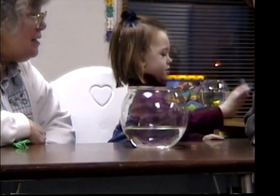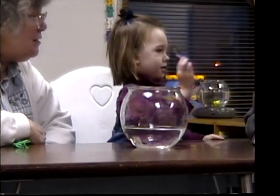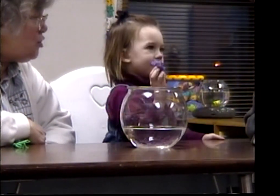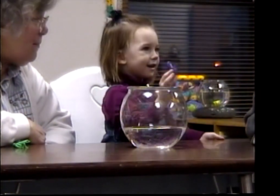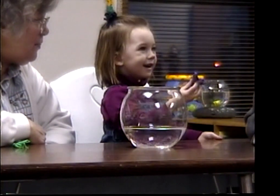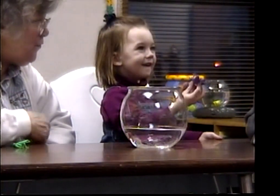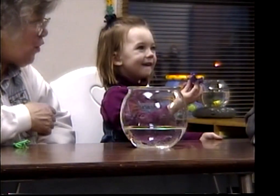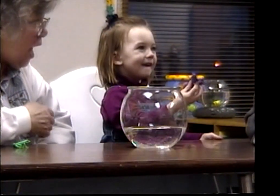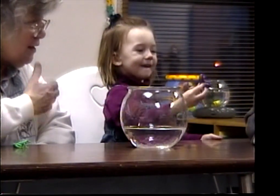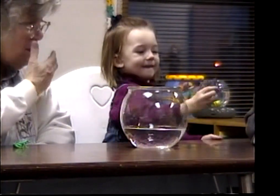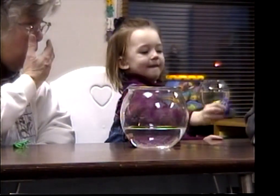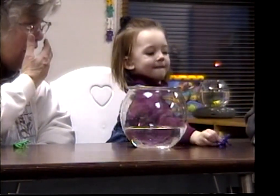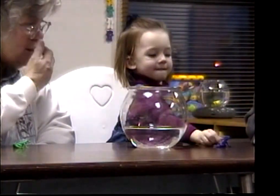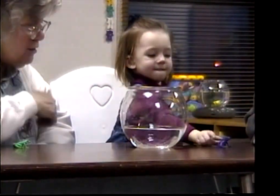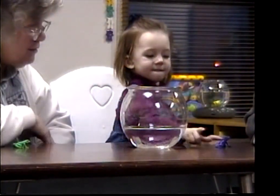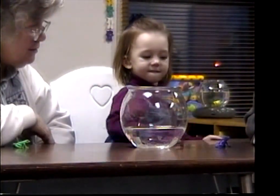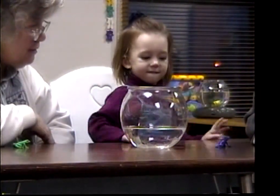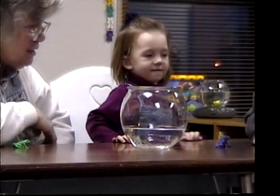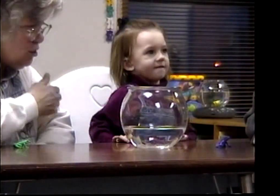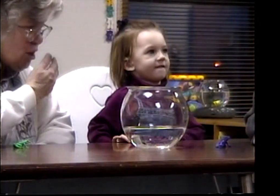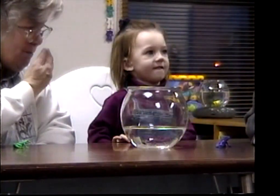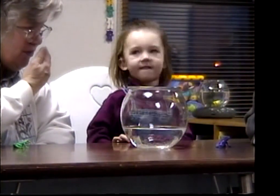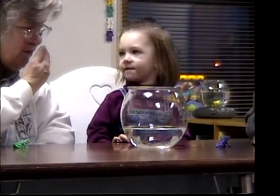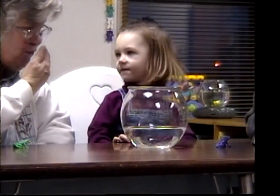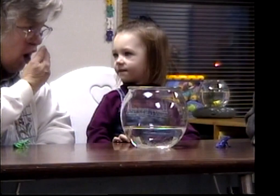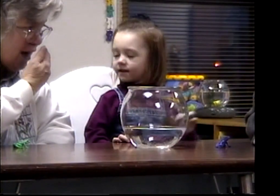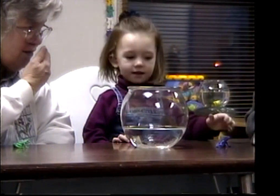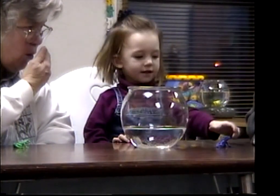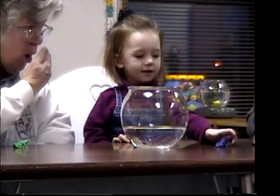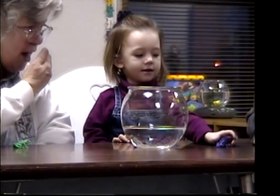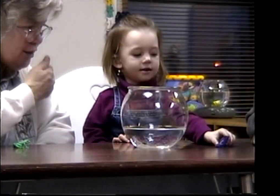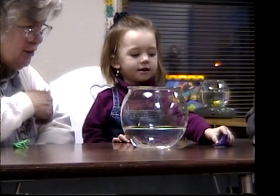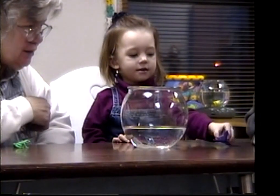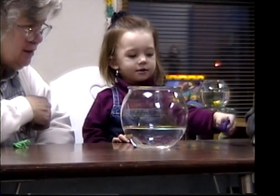"Drop the frog in the water. Drop the frog in the water."